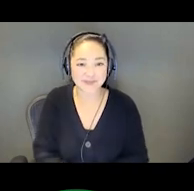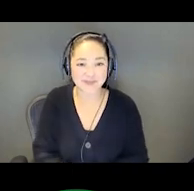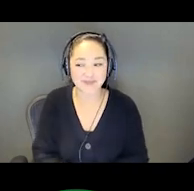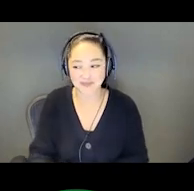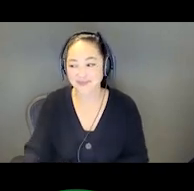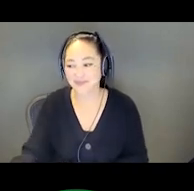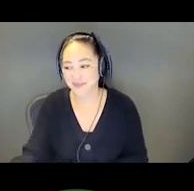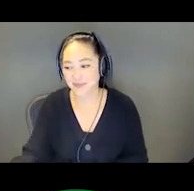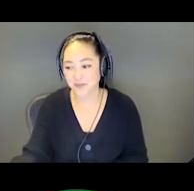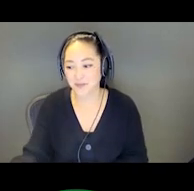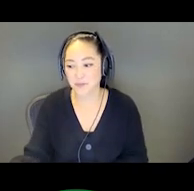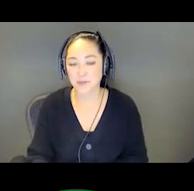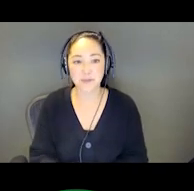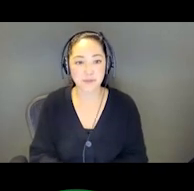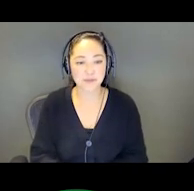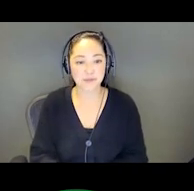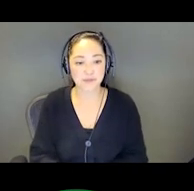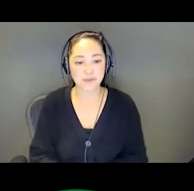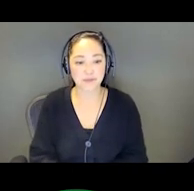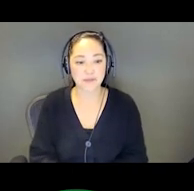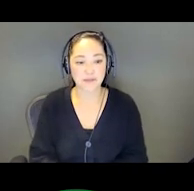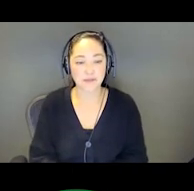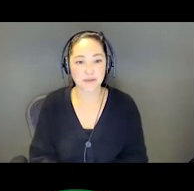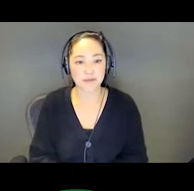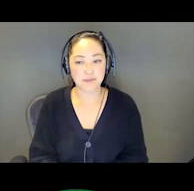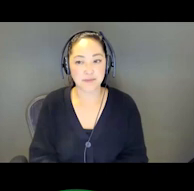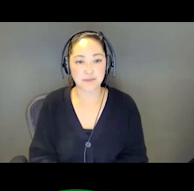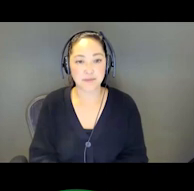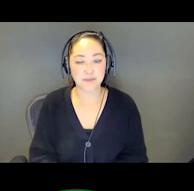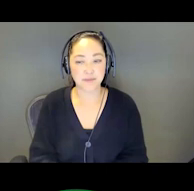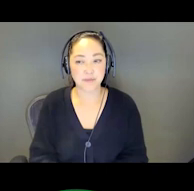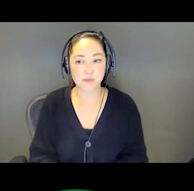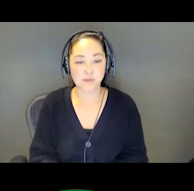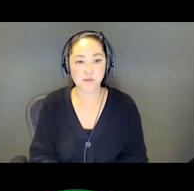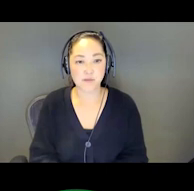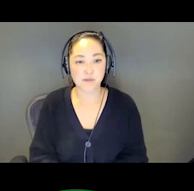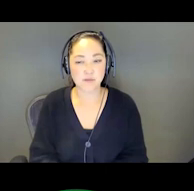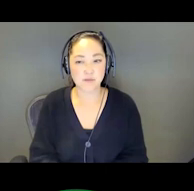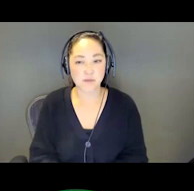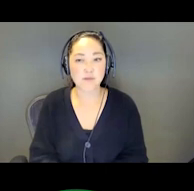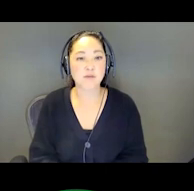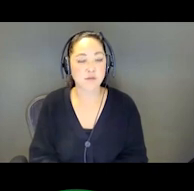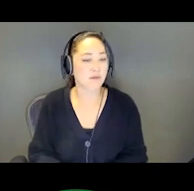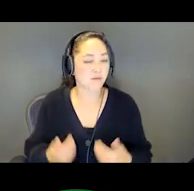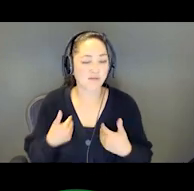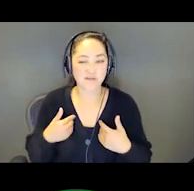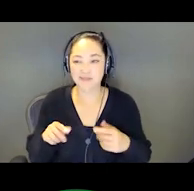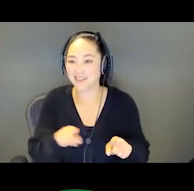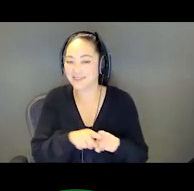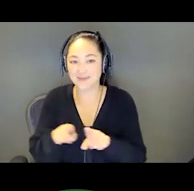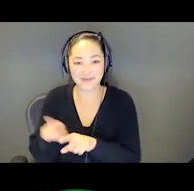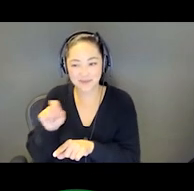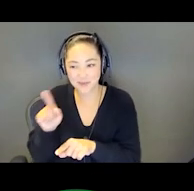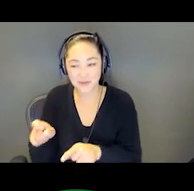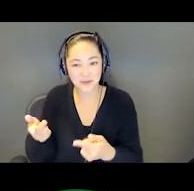Yeah, but I think, because we have the same, questions when we try to organize events,